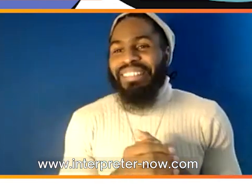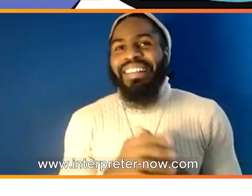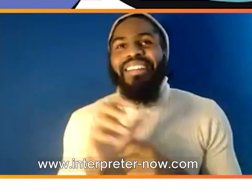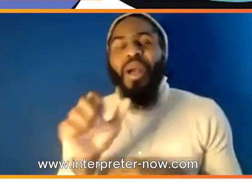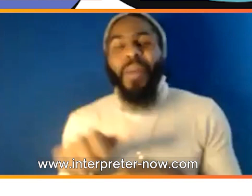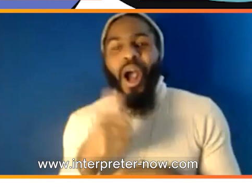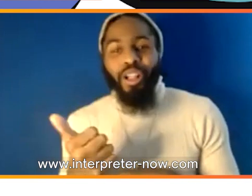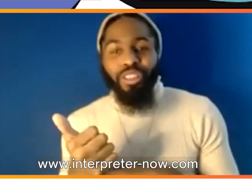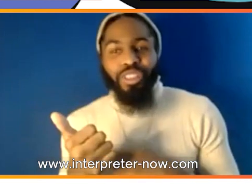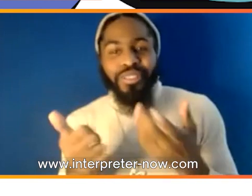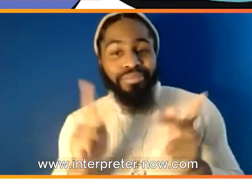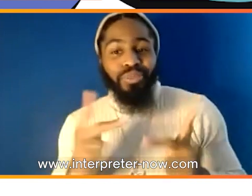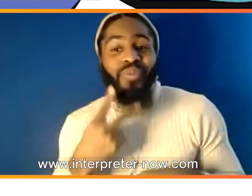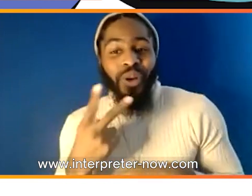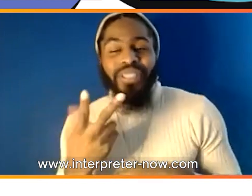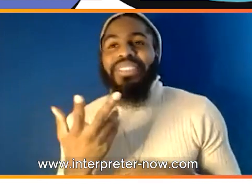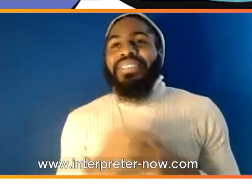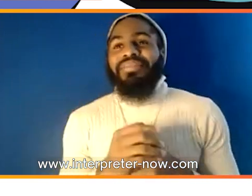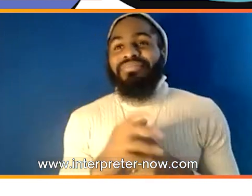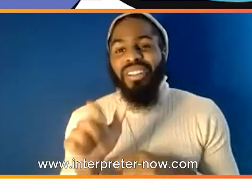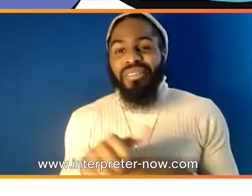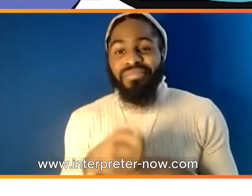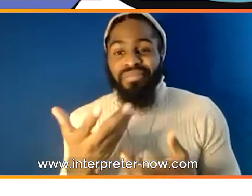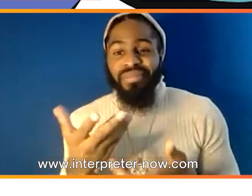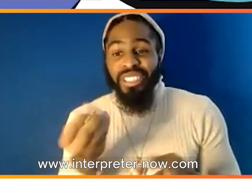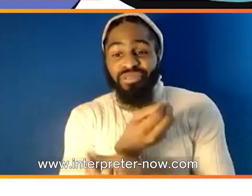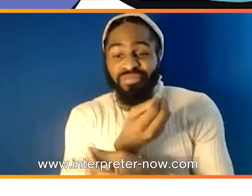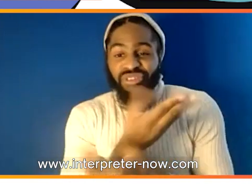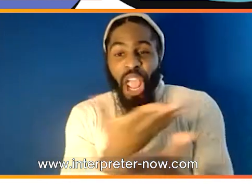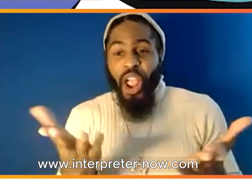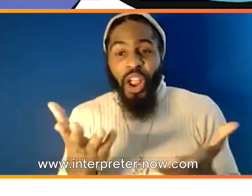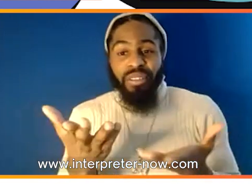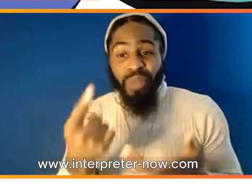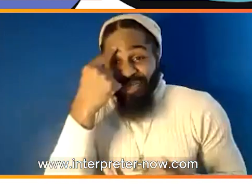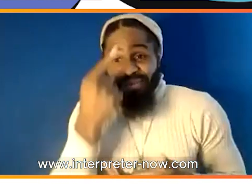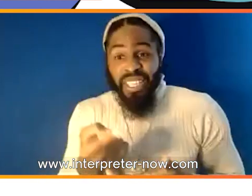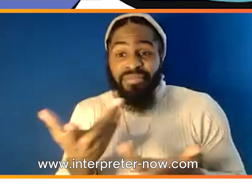amplifying other voices and sharing things that I find, I think are relevant for people to learn about.